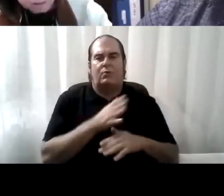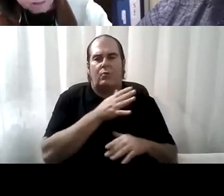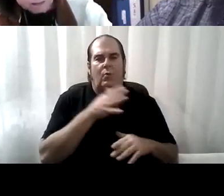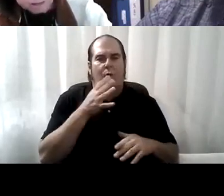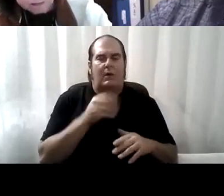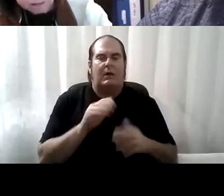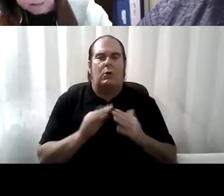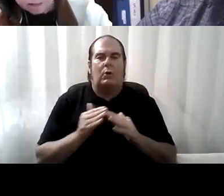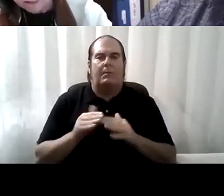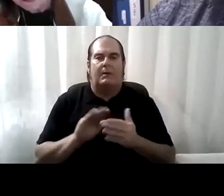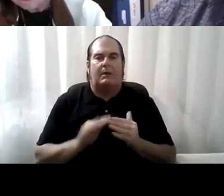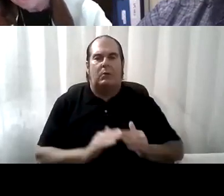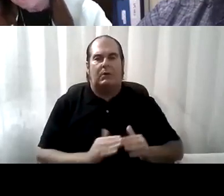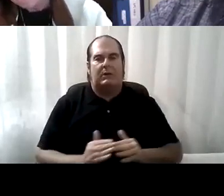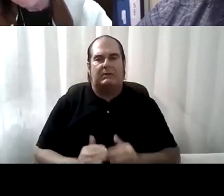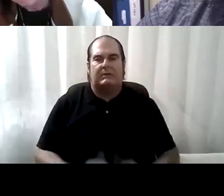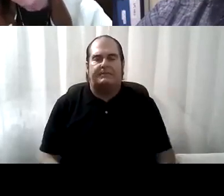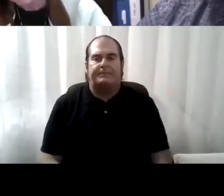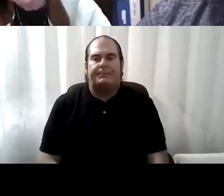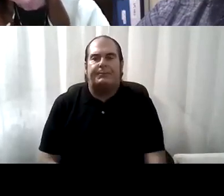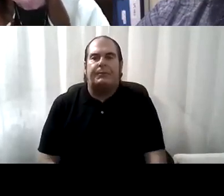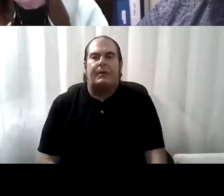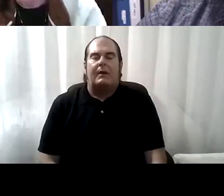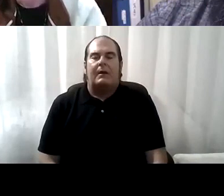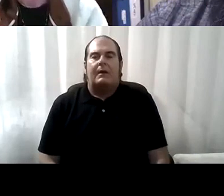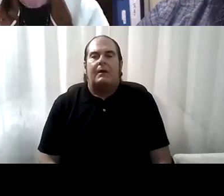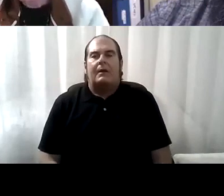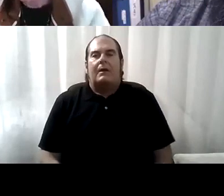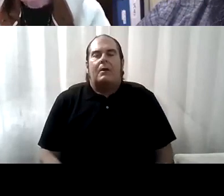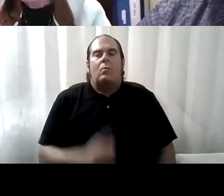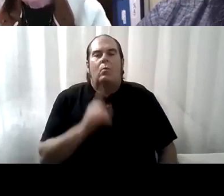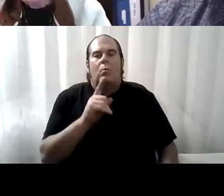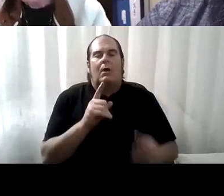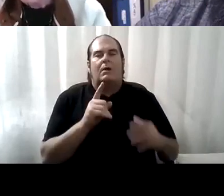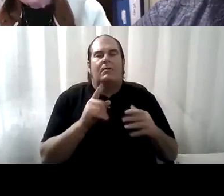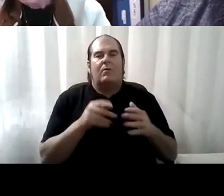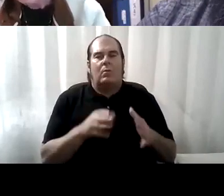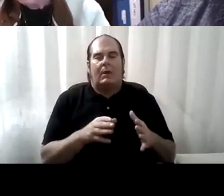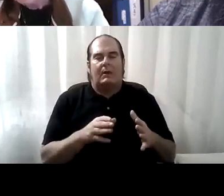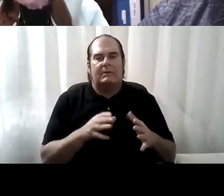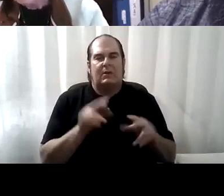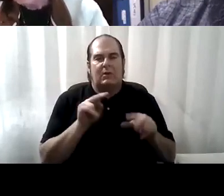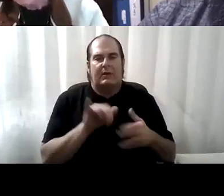I think one of the ways to look at that is that in order to become certified, we all